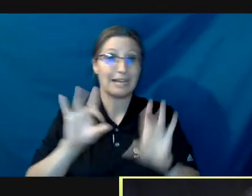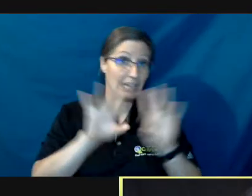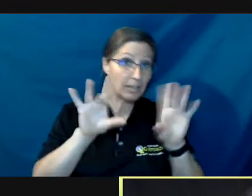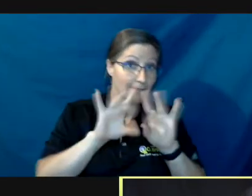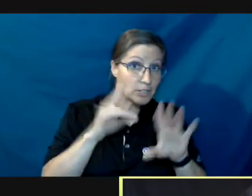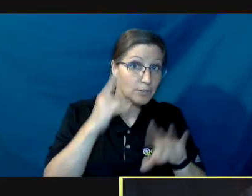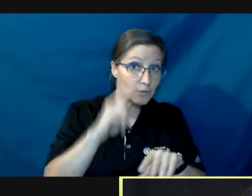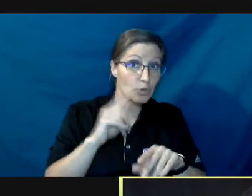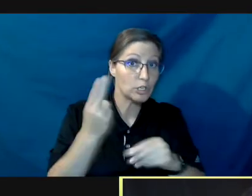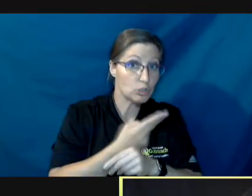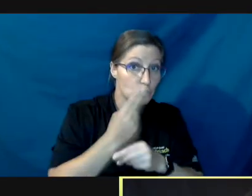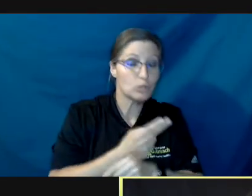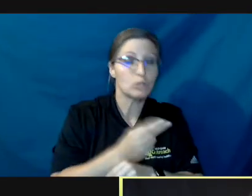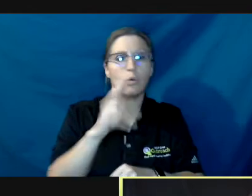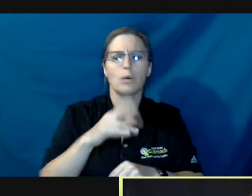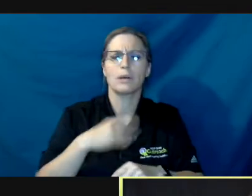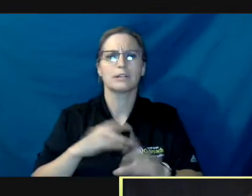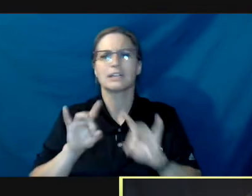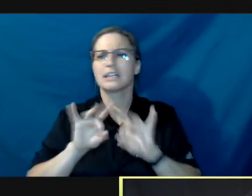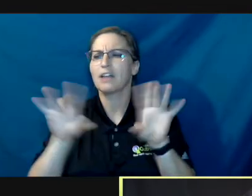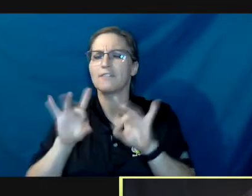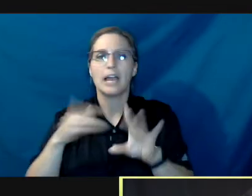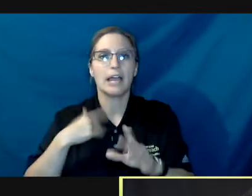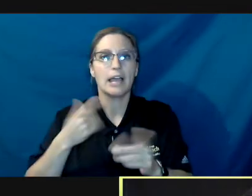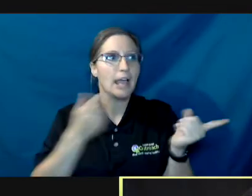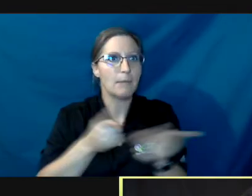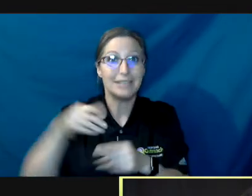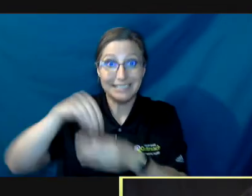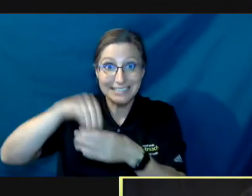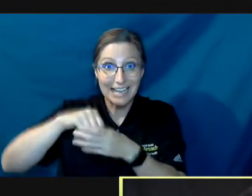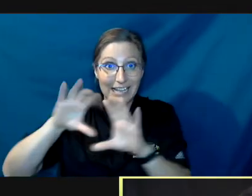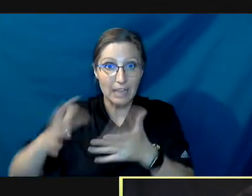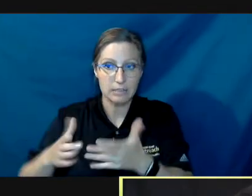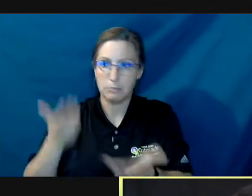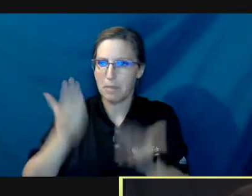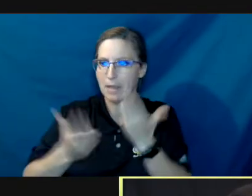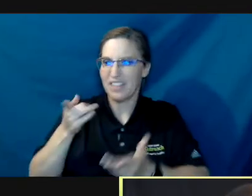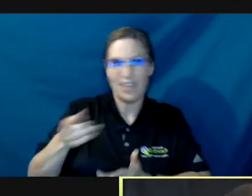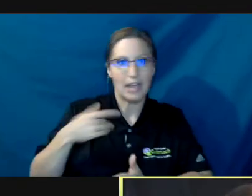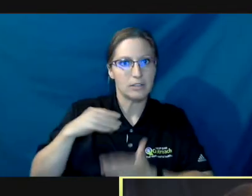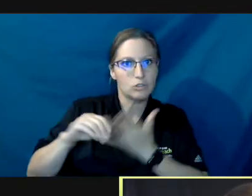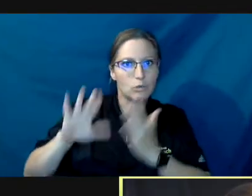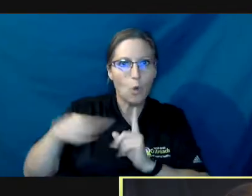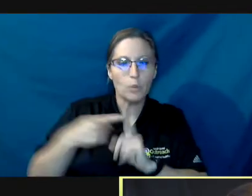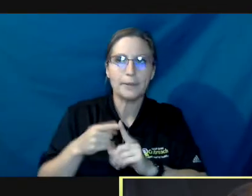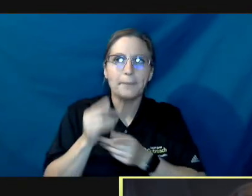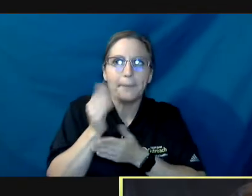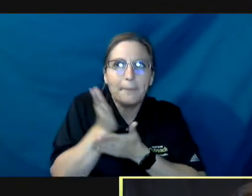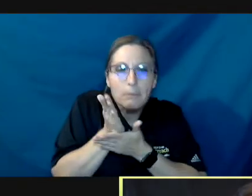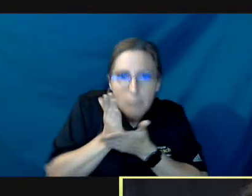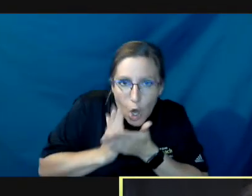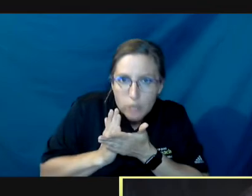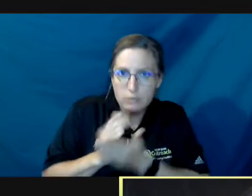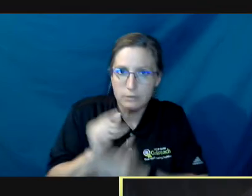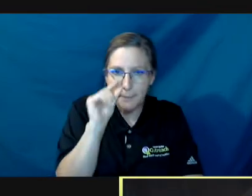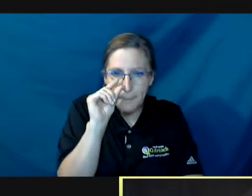and also clarification of what's happening in the classroom. Students may be getting only a part of that information or understanding a part of it.